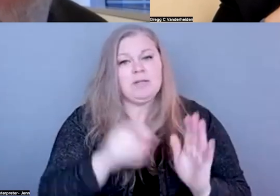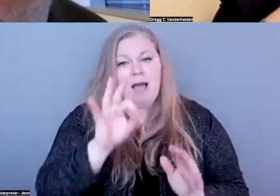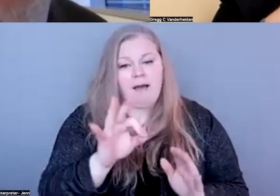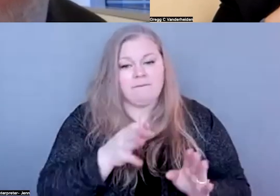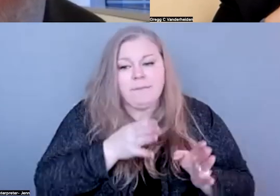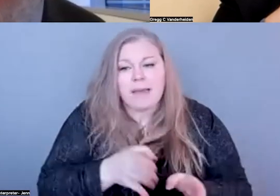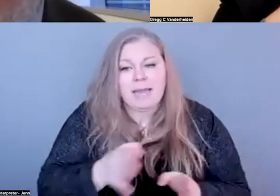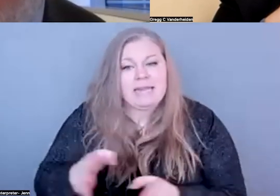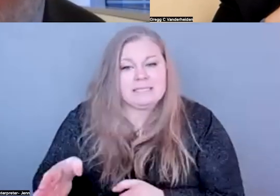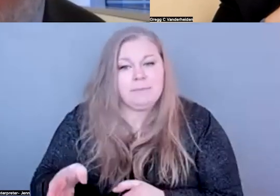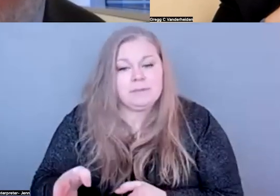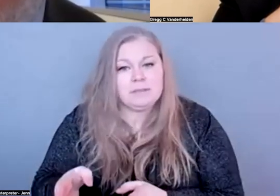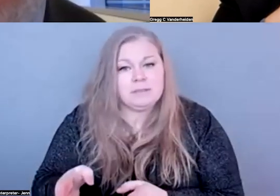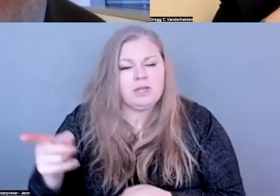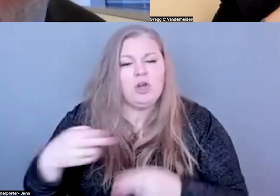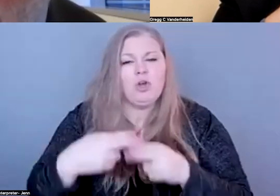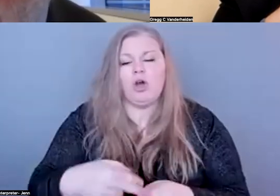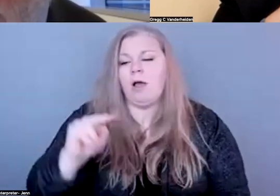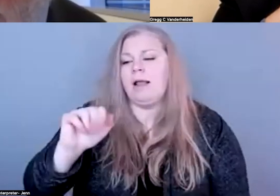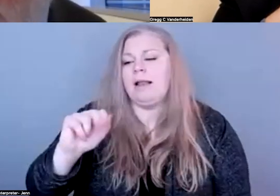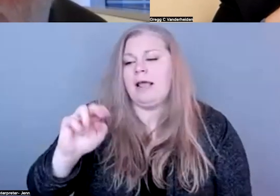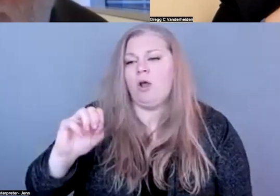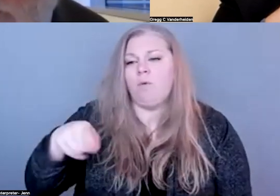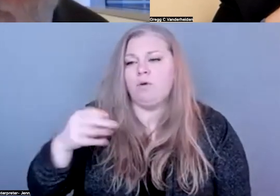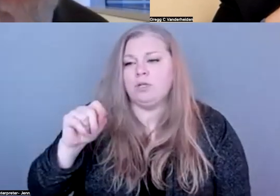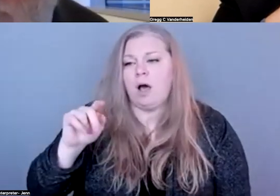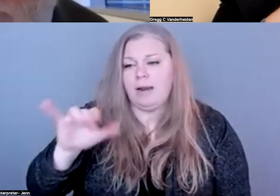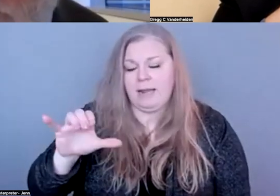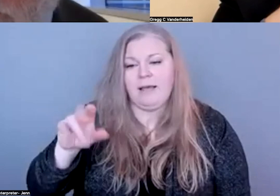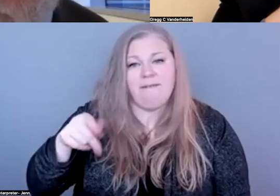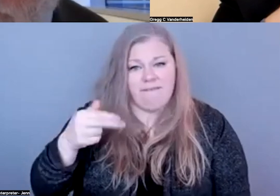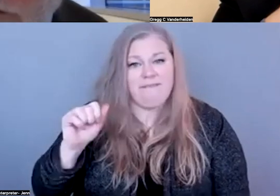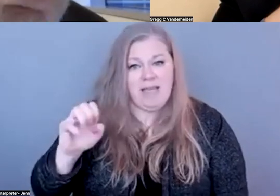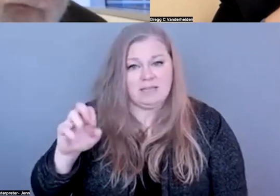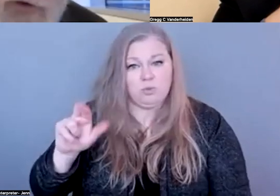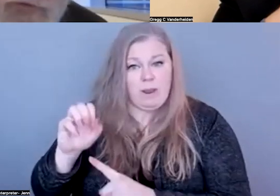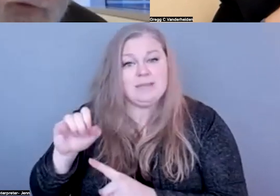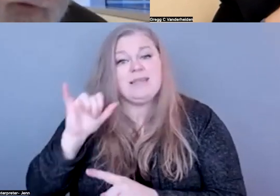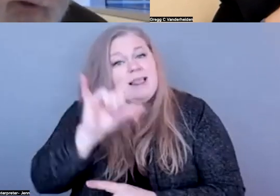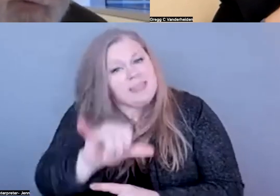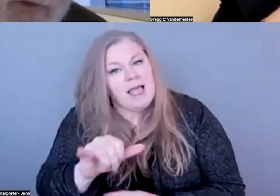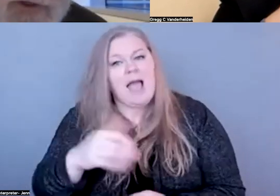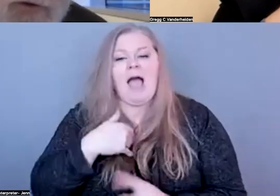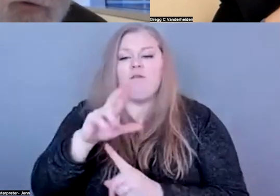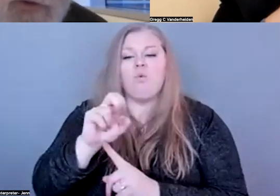that he called "nanophotonic phased arrays," in which they have refresh rates of 100 gigahertz